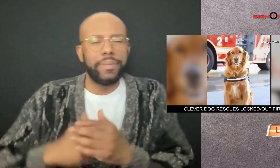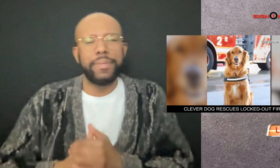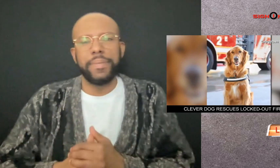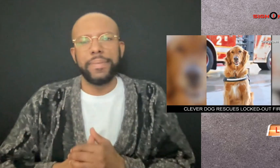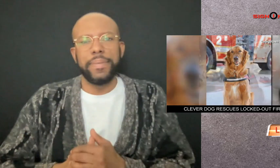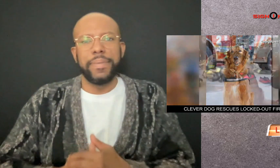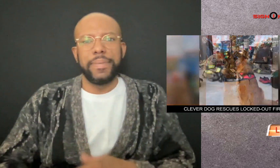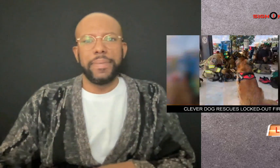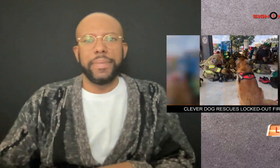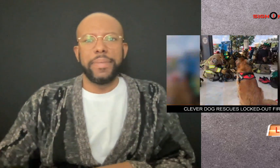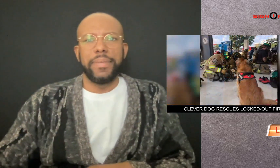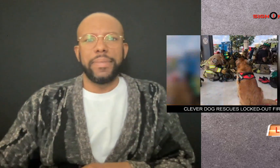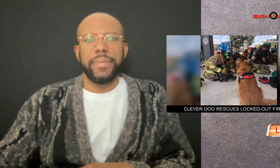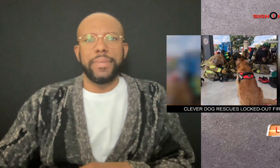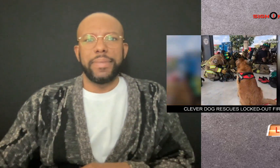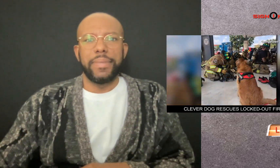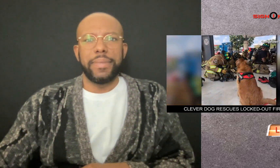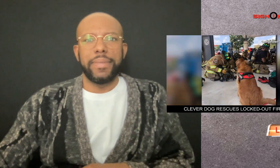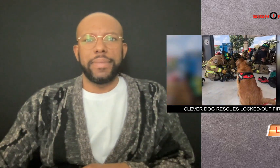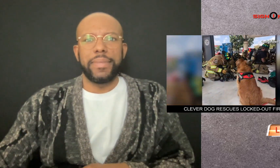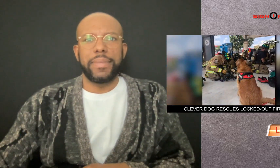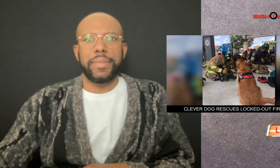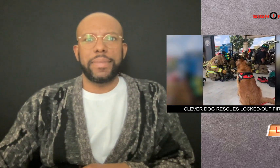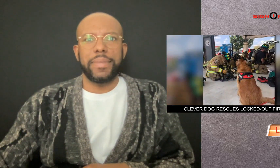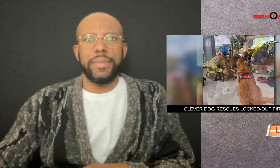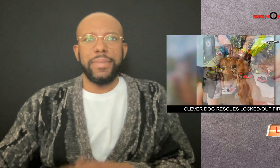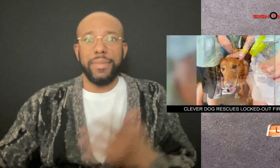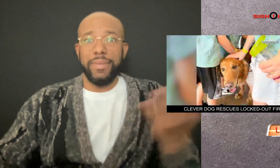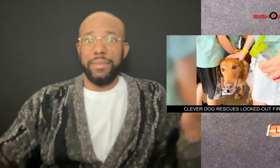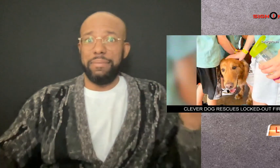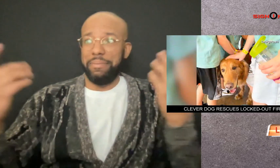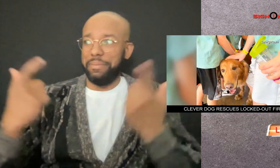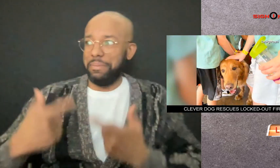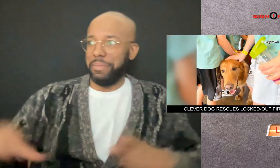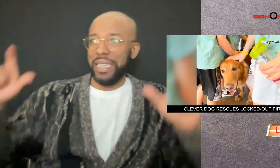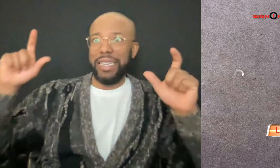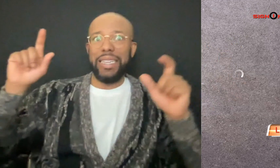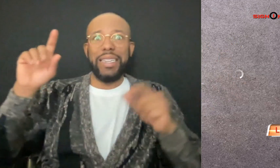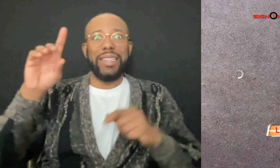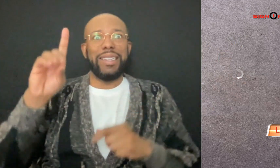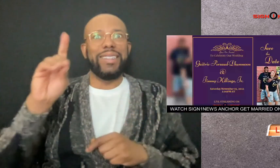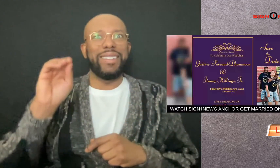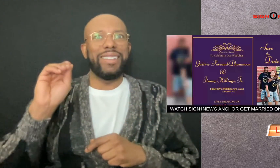her front paws it's nice to know some heroes have heroes of their own watching their back